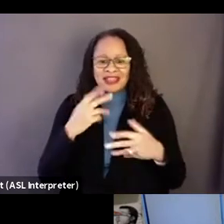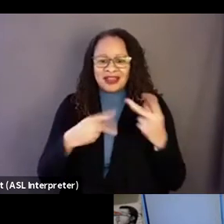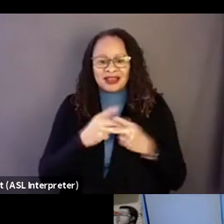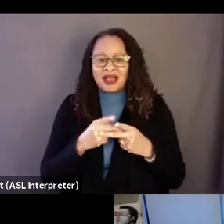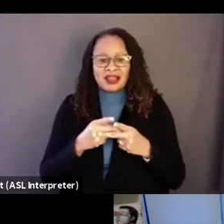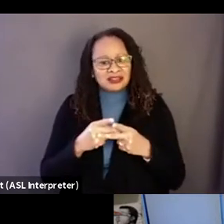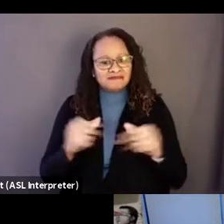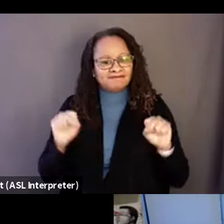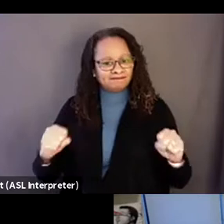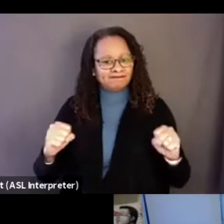Thank you.